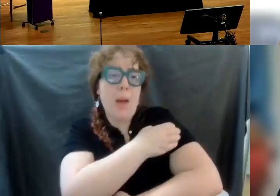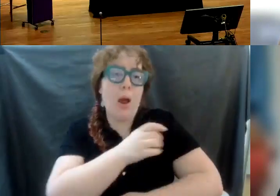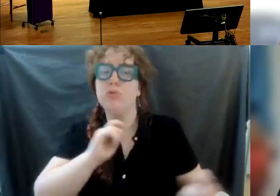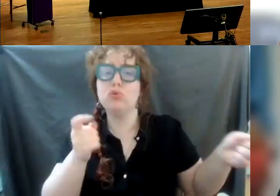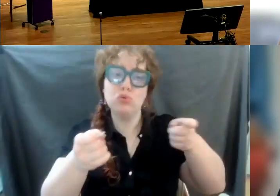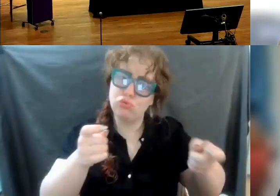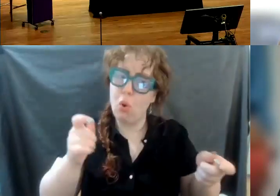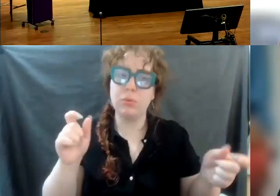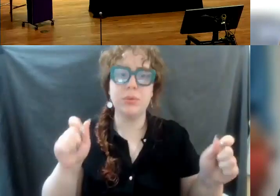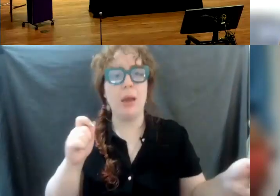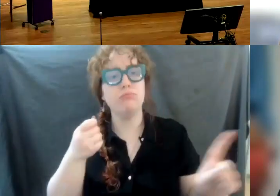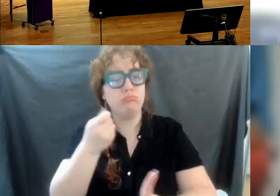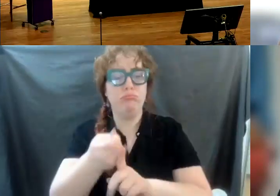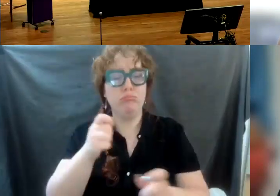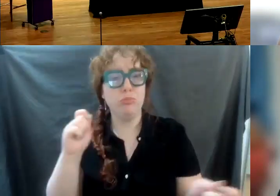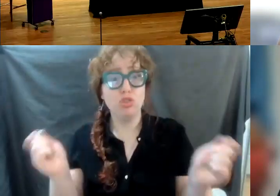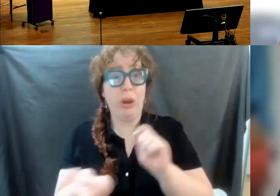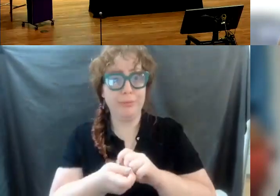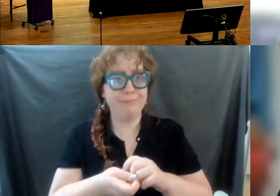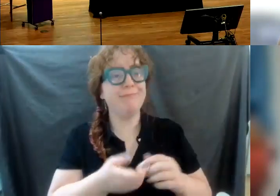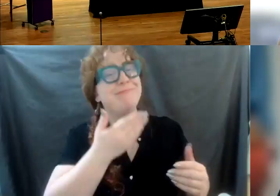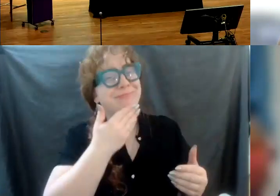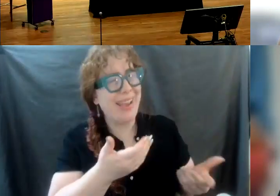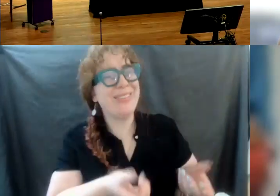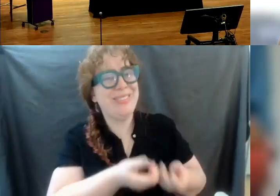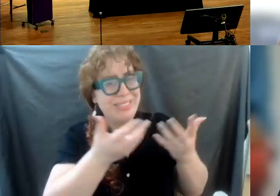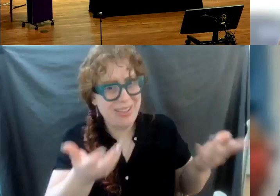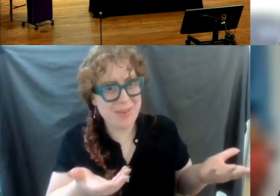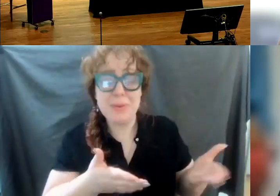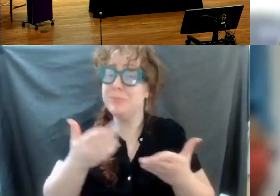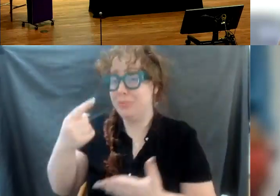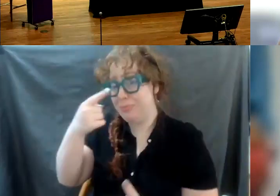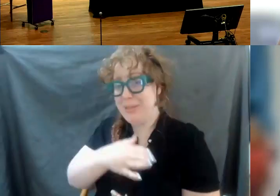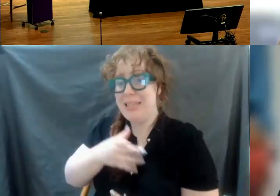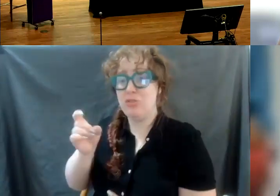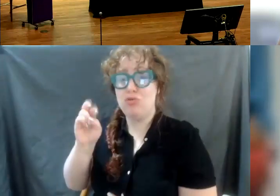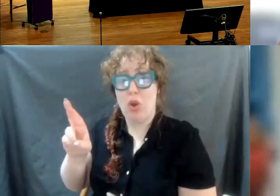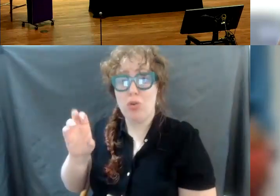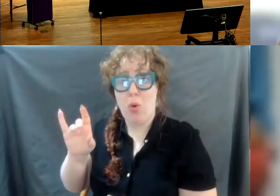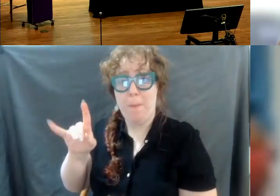Thank you so much. Alexander and Obari if you can do a quick intro and share your definition